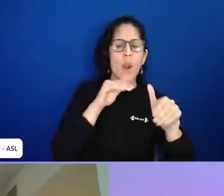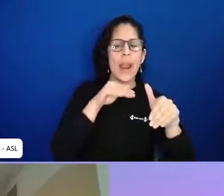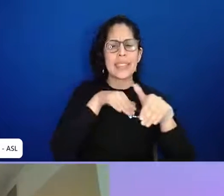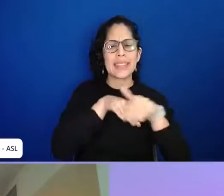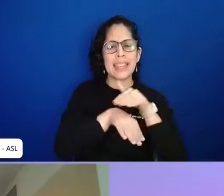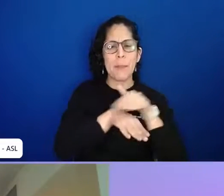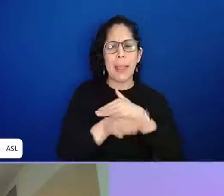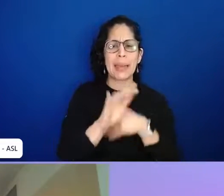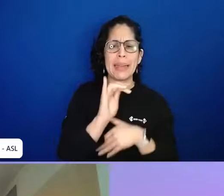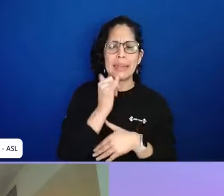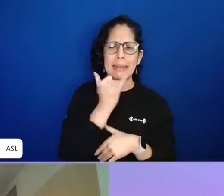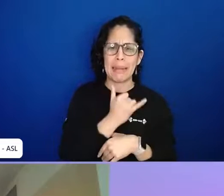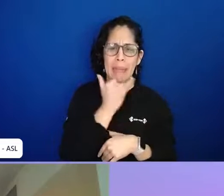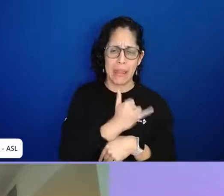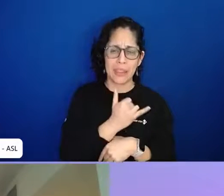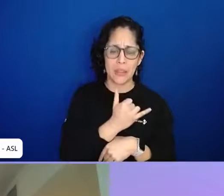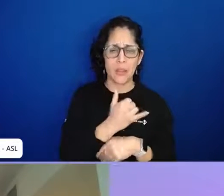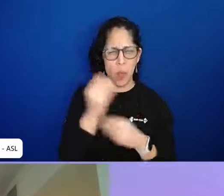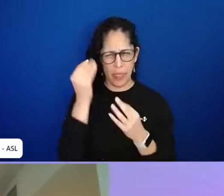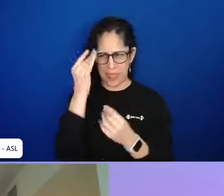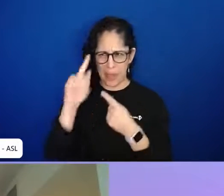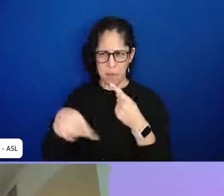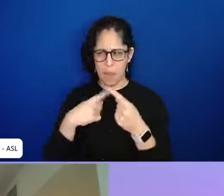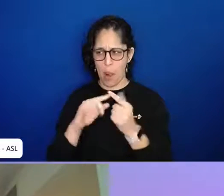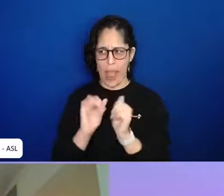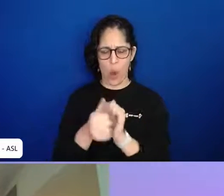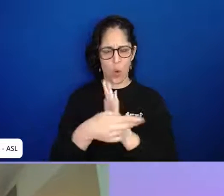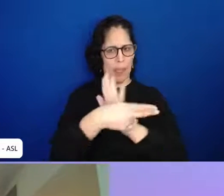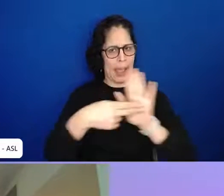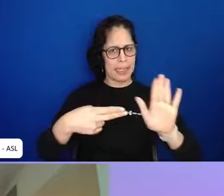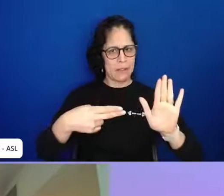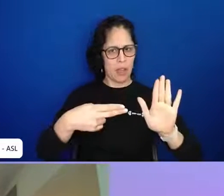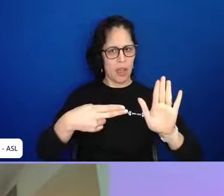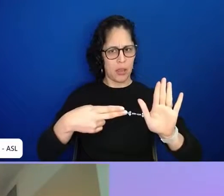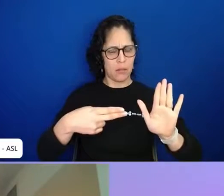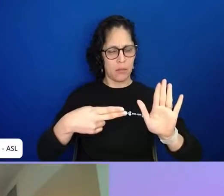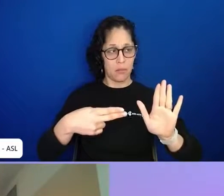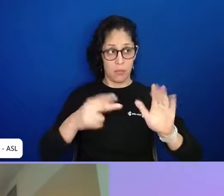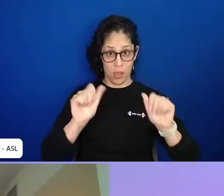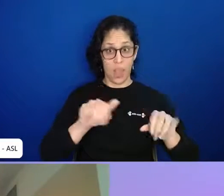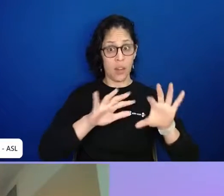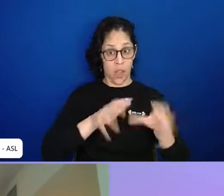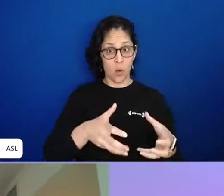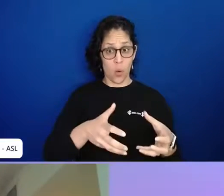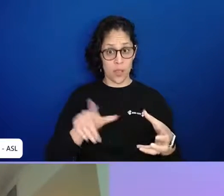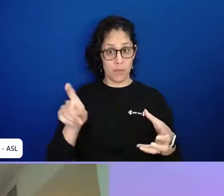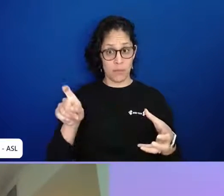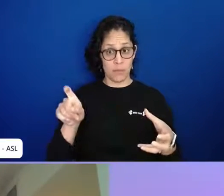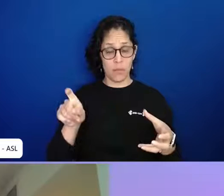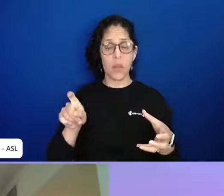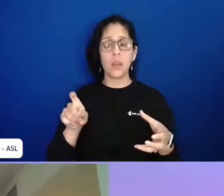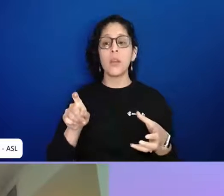generalizations, some companies have labels for accessibility defects, some don't, so you want to think about that as